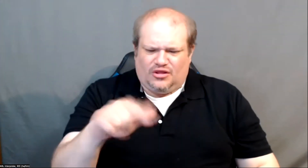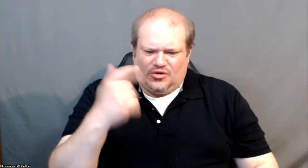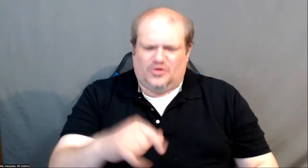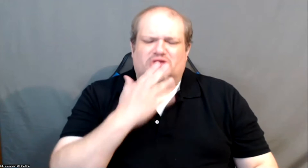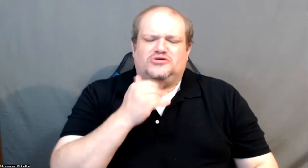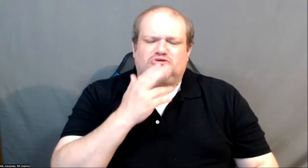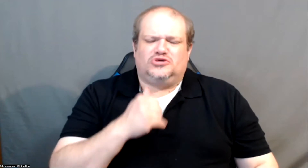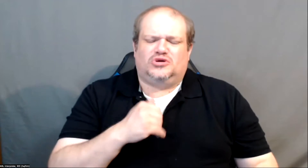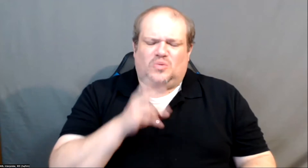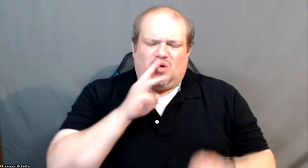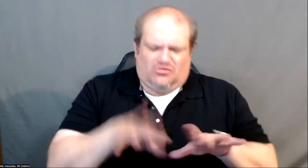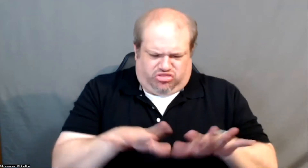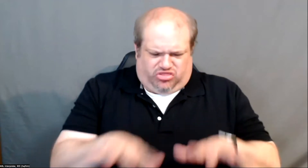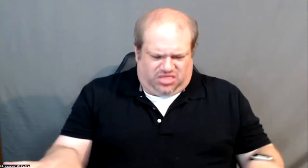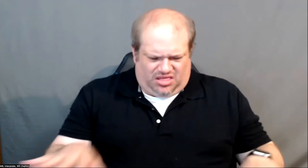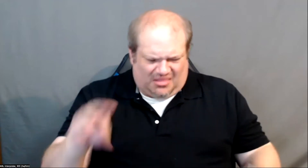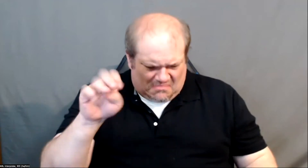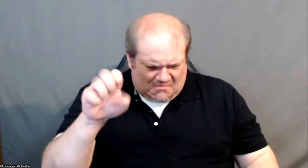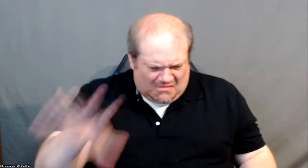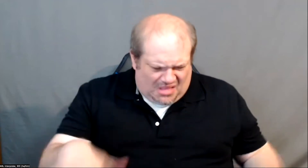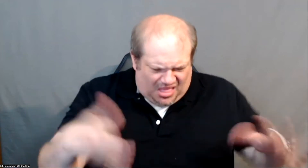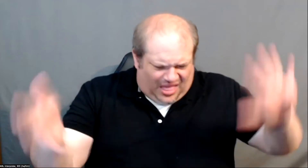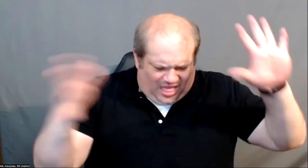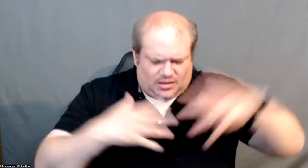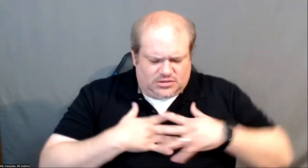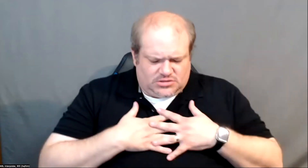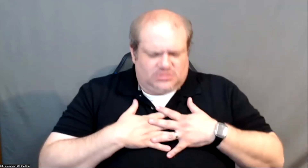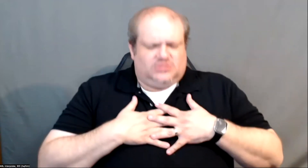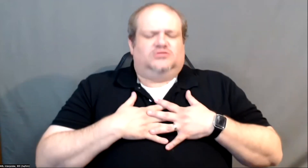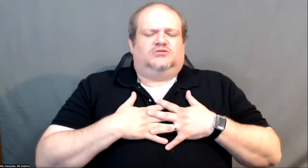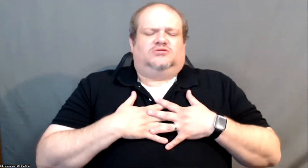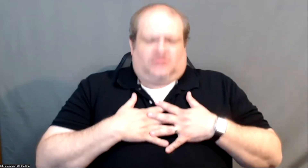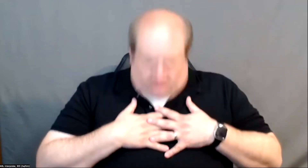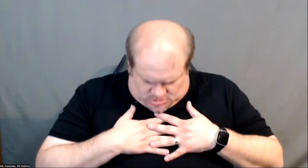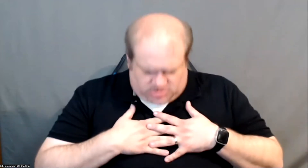Look at the mess you’ve made. You take a deep breath. Pick up the big shards— sweep away